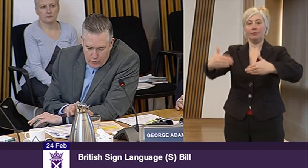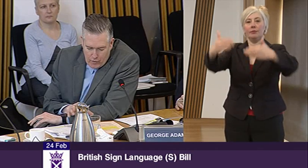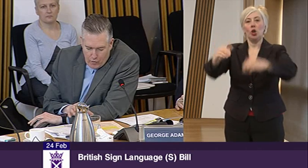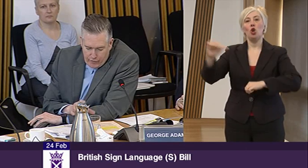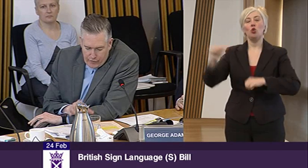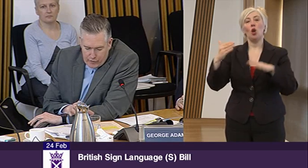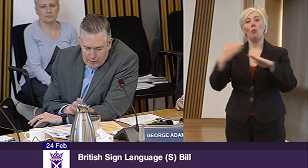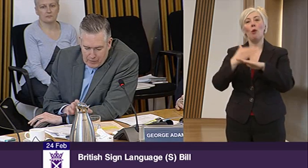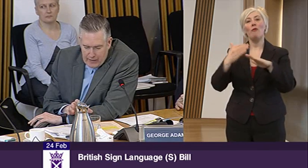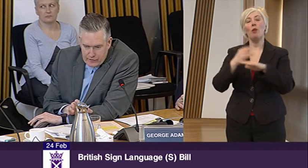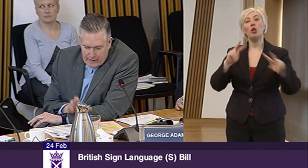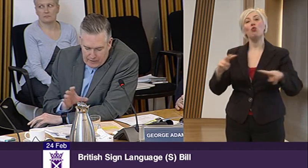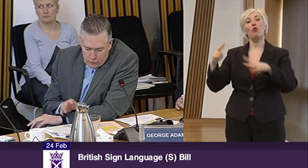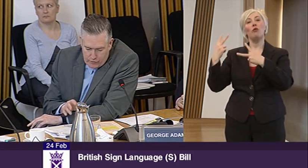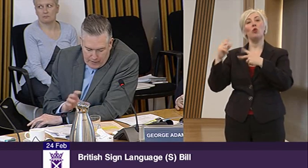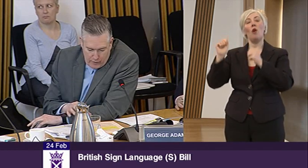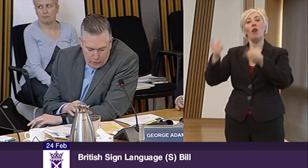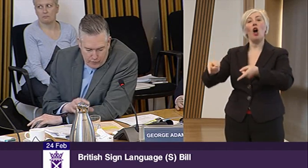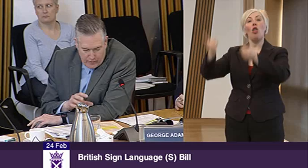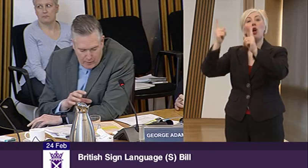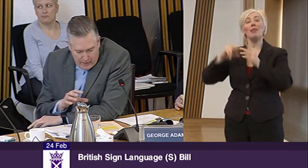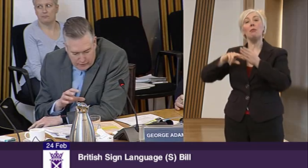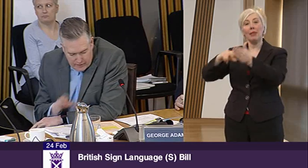will have to undertake a performance review of authority plans, which should include an